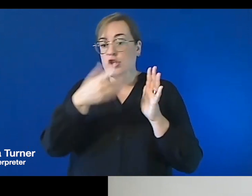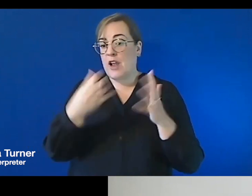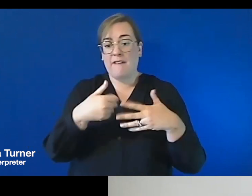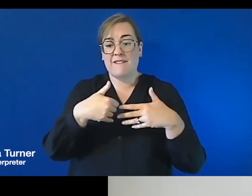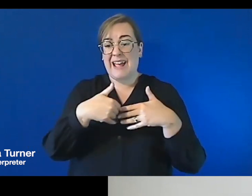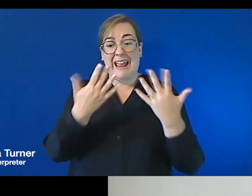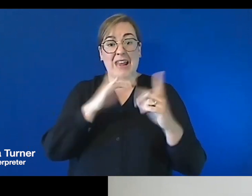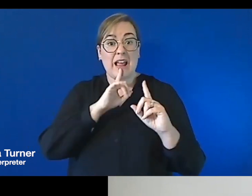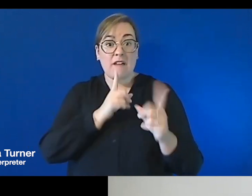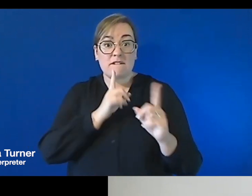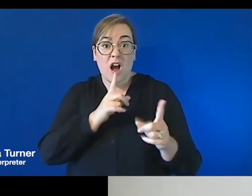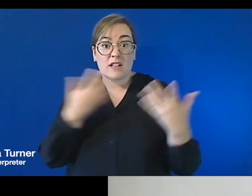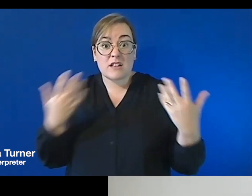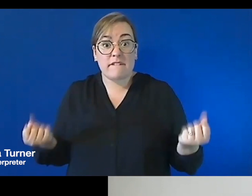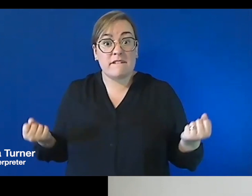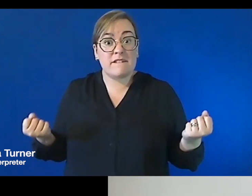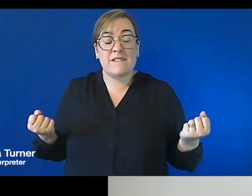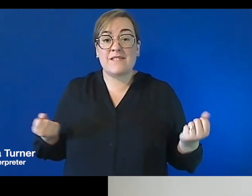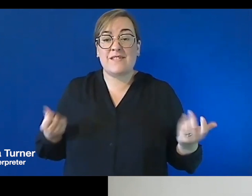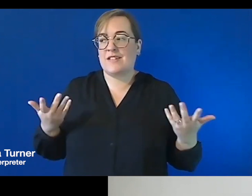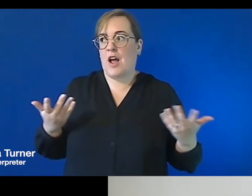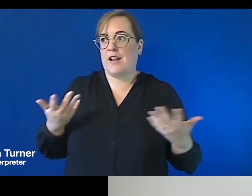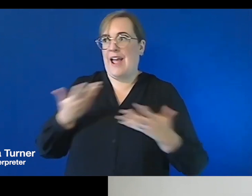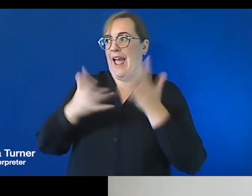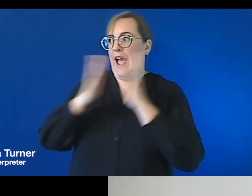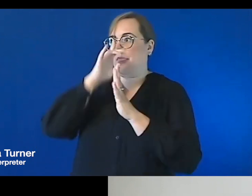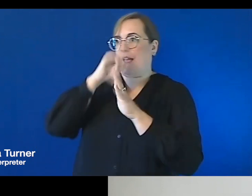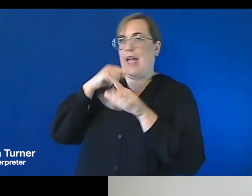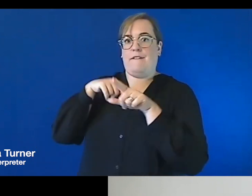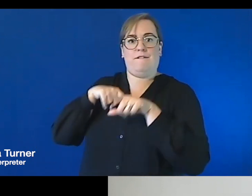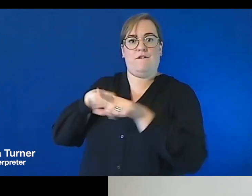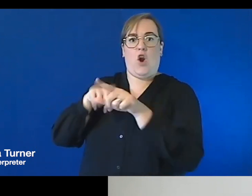in this space and what they need to do to kind of follow, you know your steps as well perhaps.